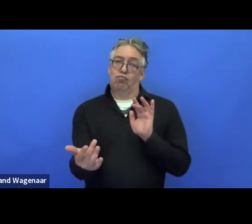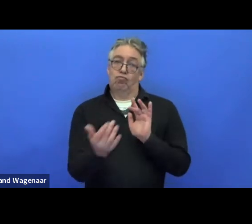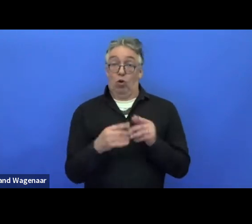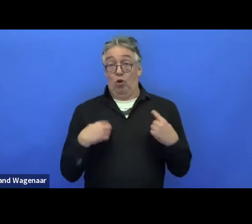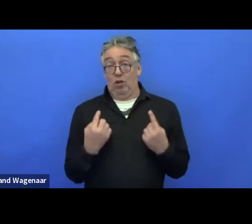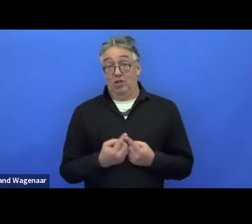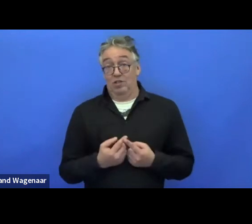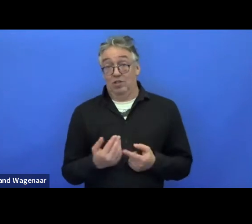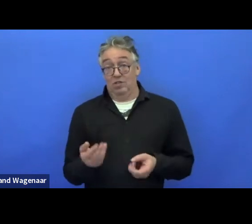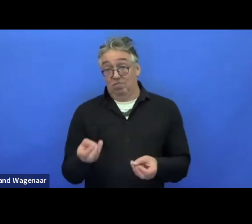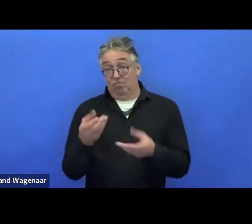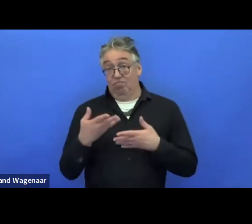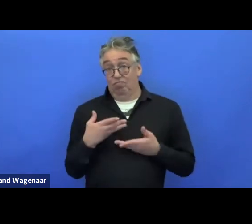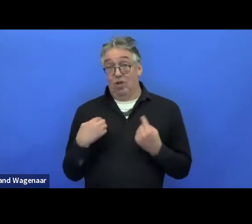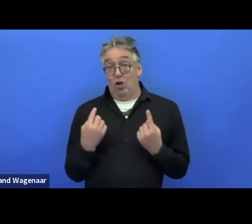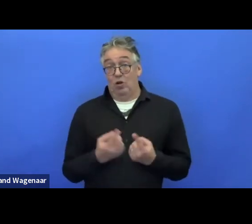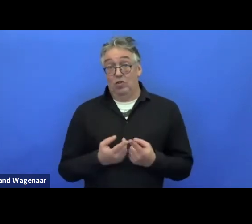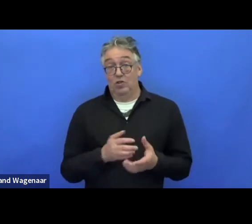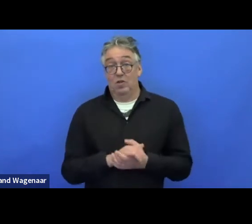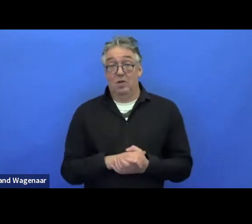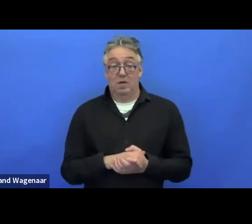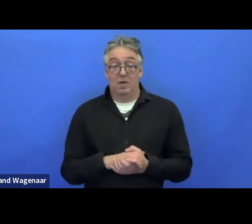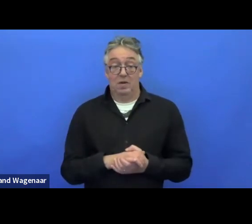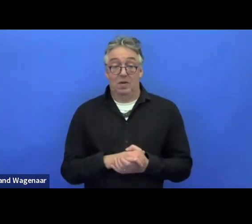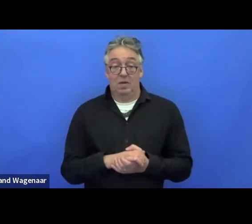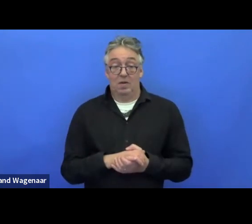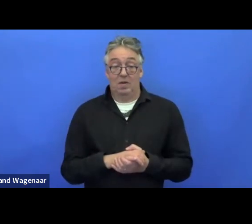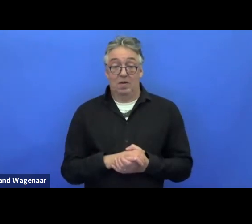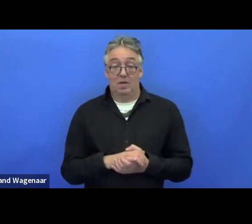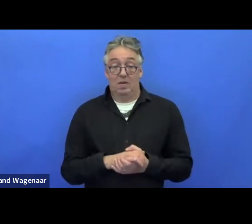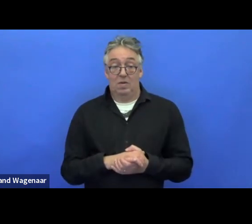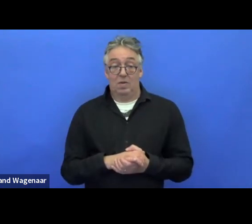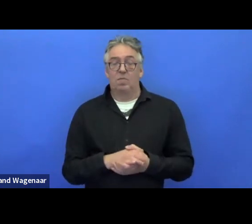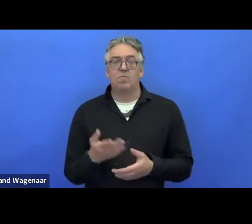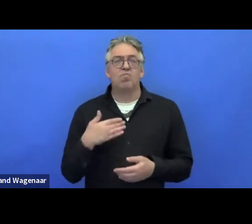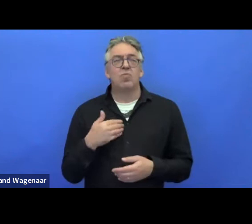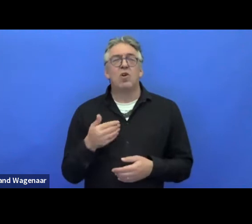I'll follow a bit the PowerPoint which we prepared,